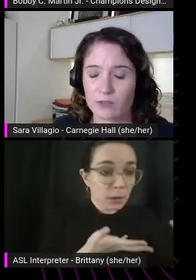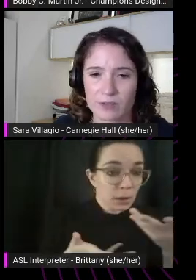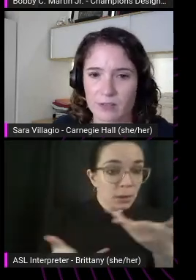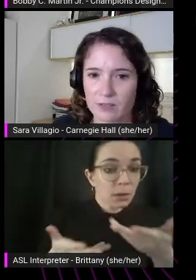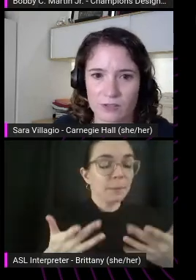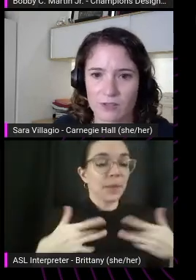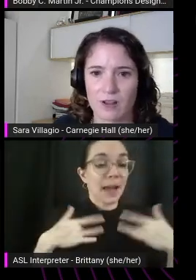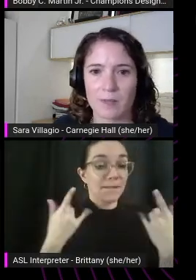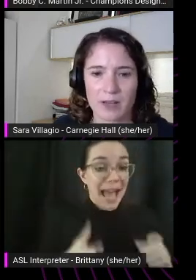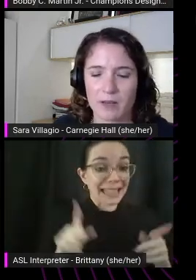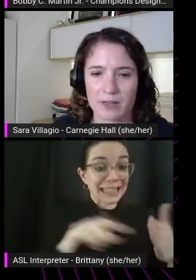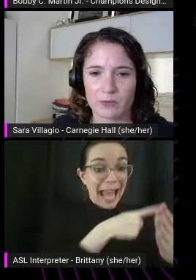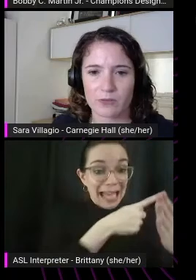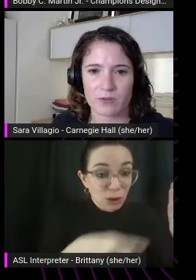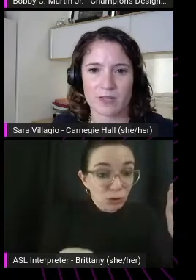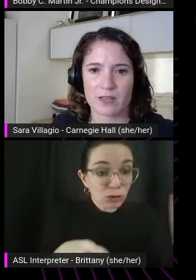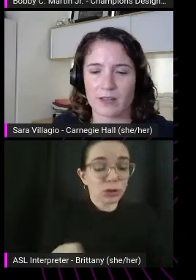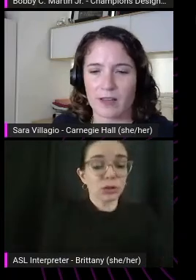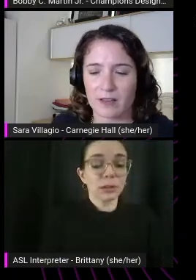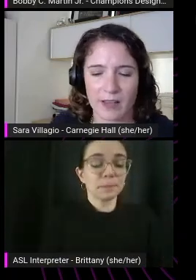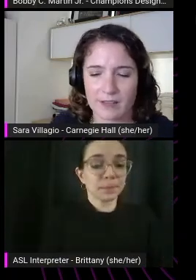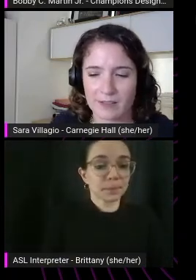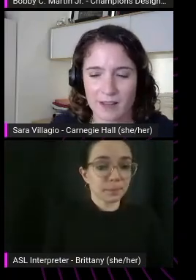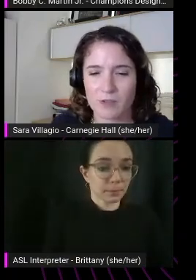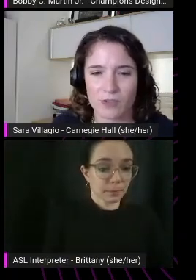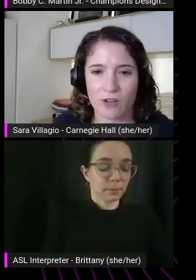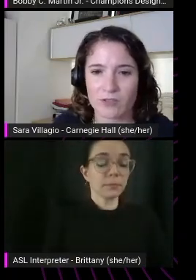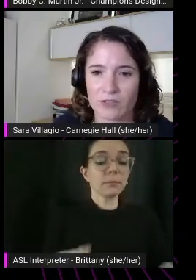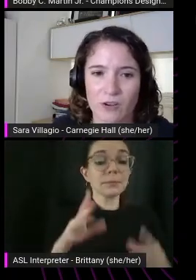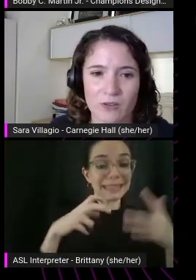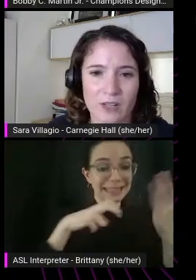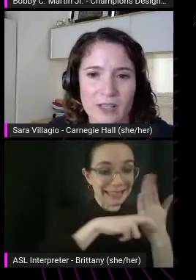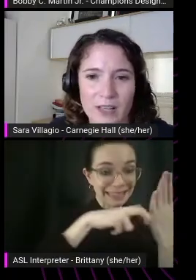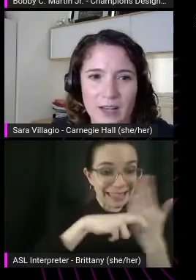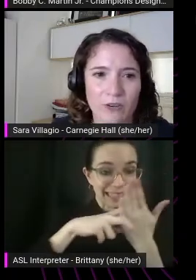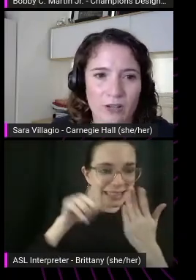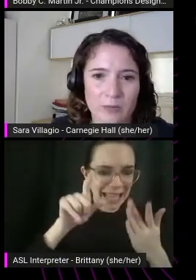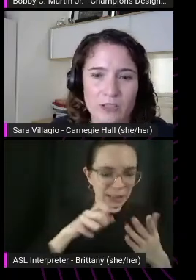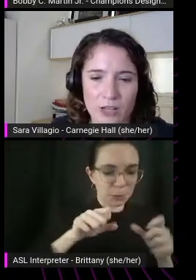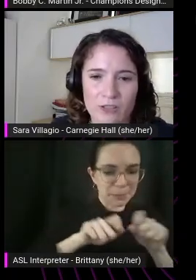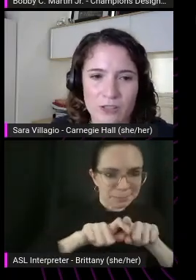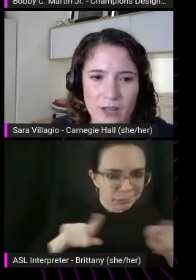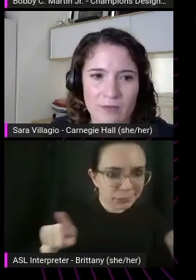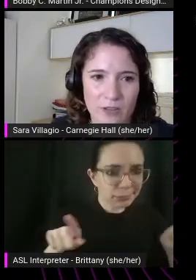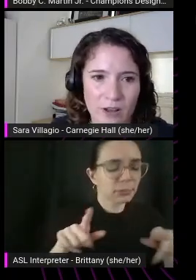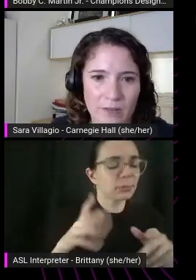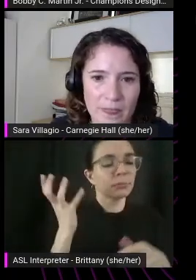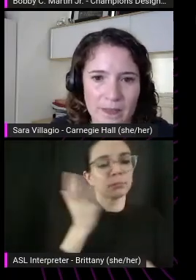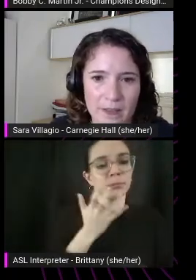Resources just stopping. I mean it was really, as I'm sure all of you know, an incredibly challenging time for the hall.